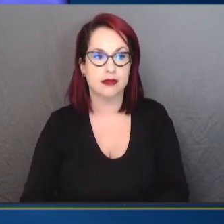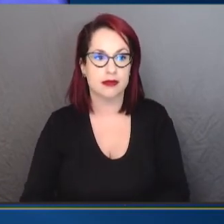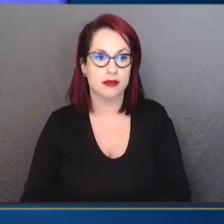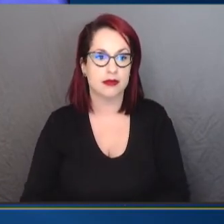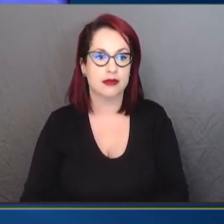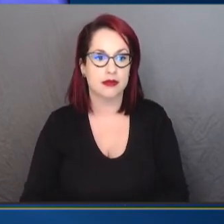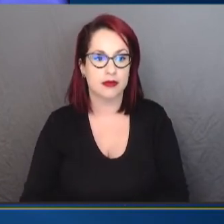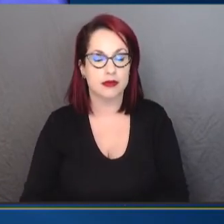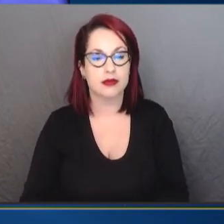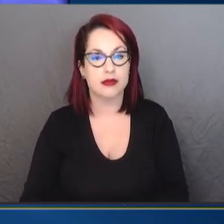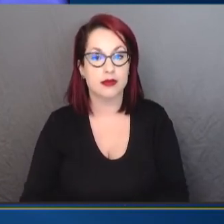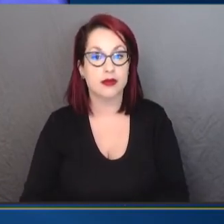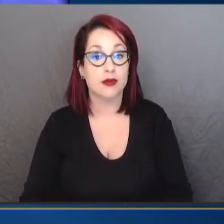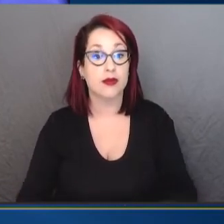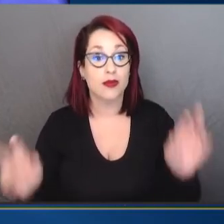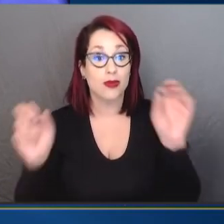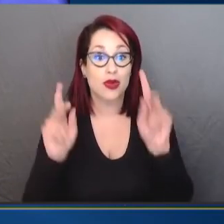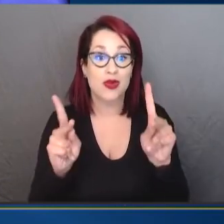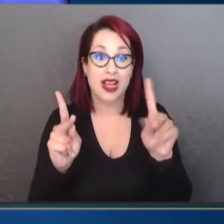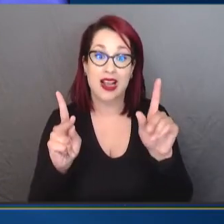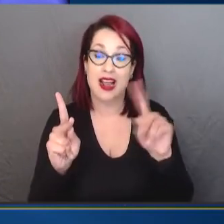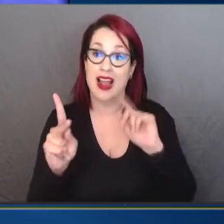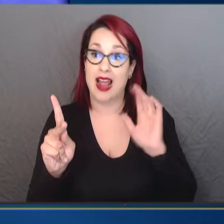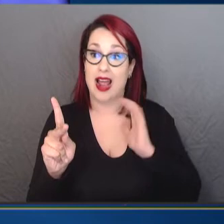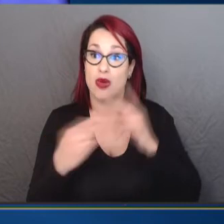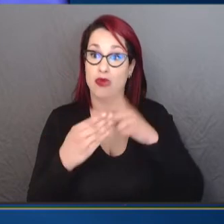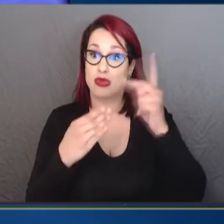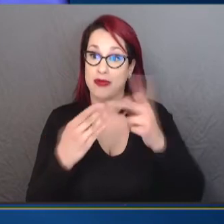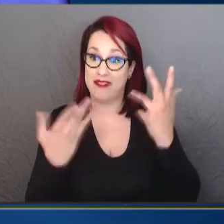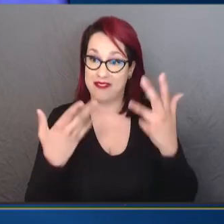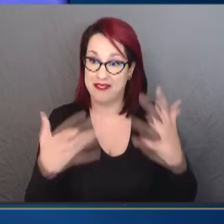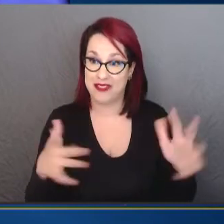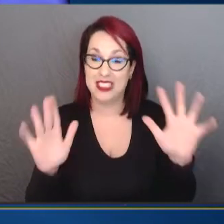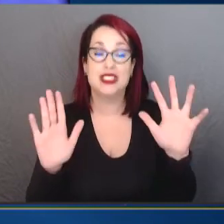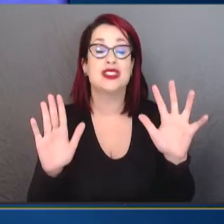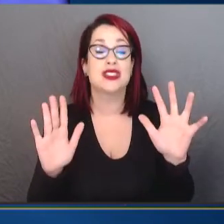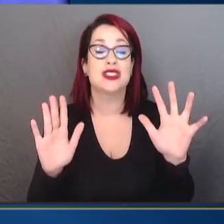All right, you all, that concludes our program. You all have been an incredible audience.